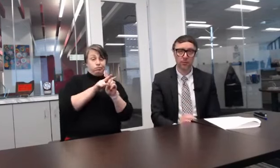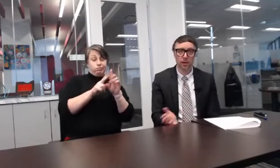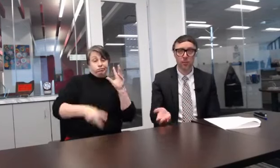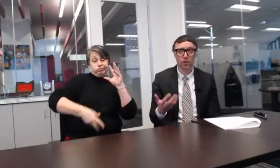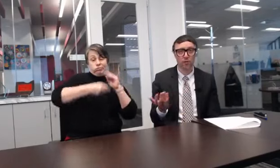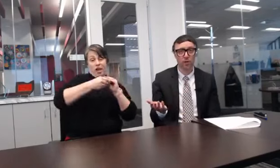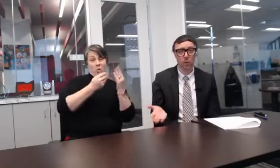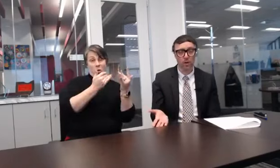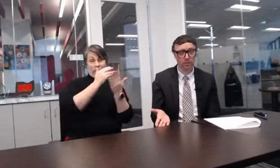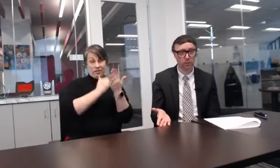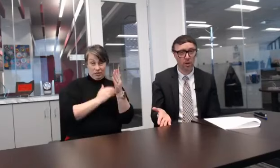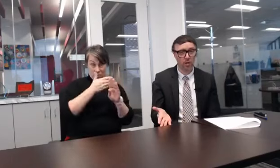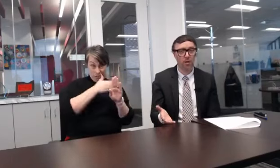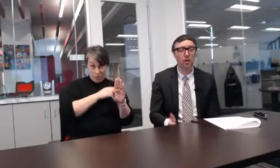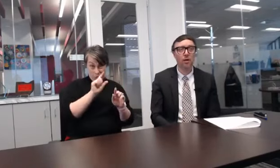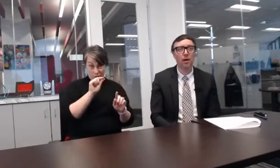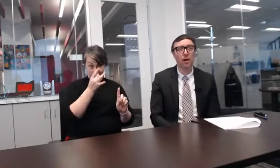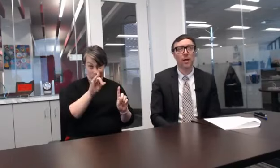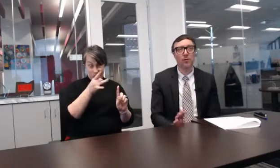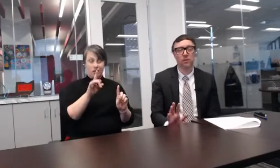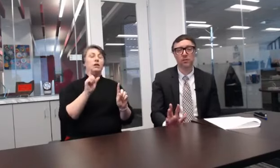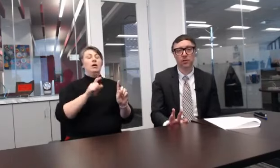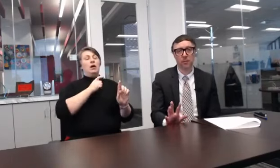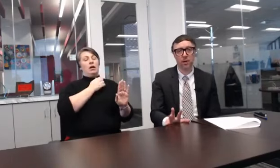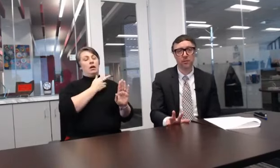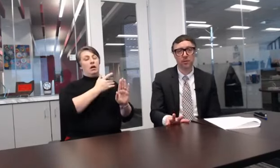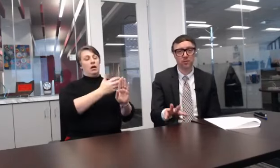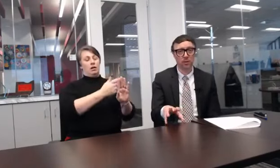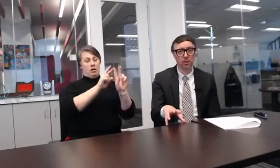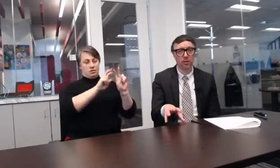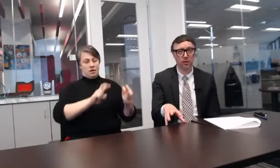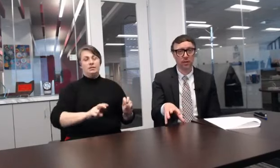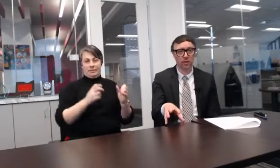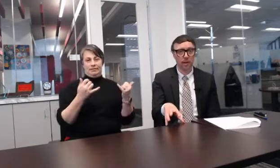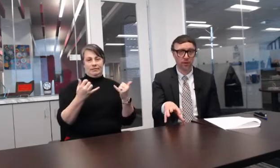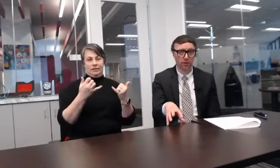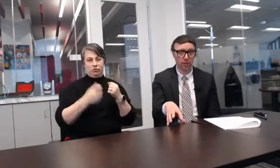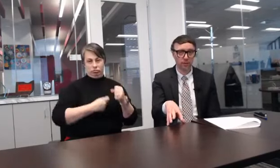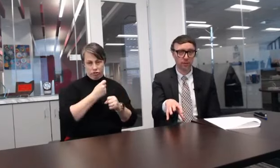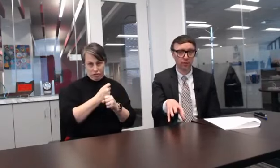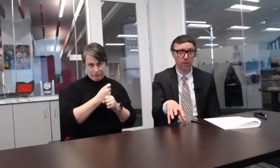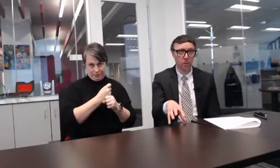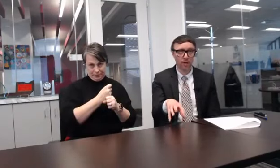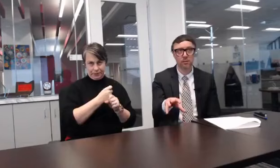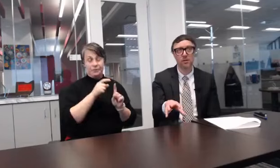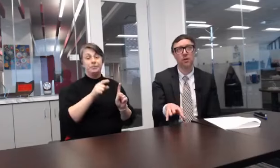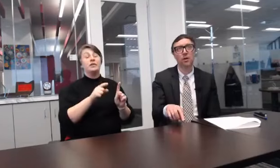for anyone who requests one. They have to start that process within 30 calendar days of the request.